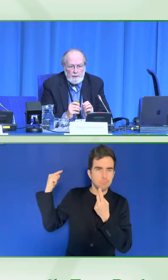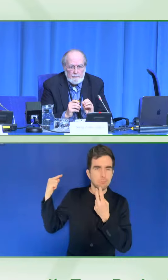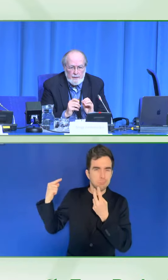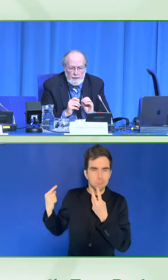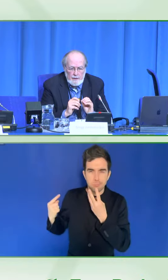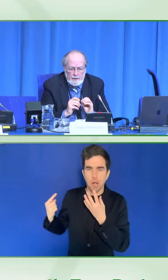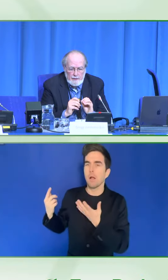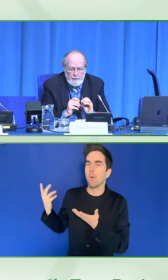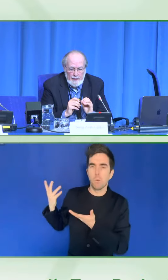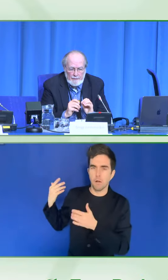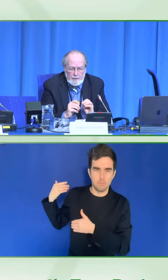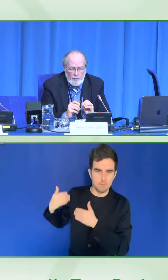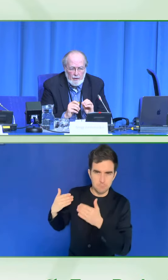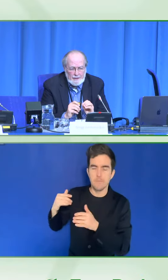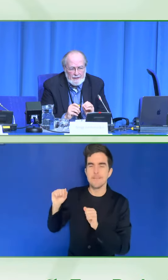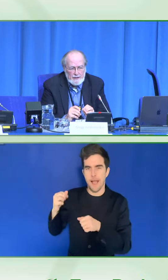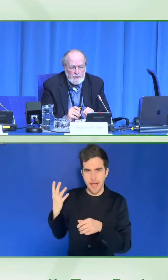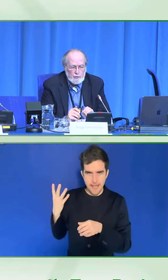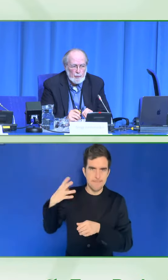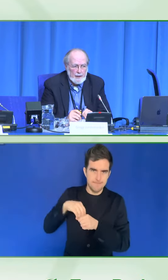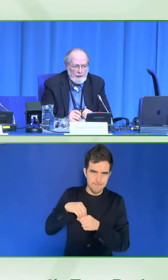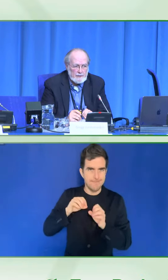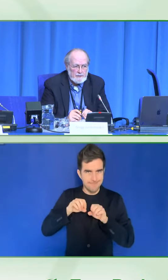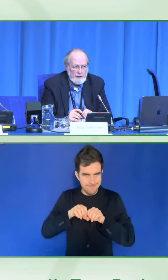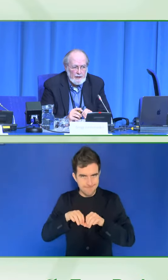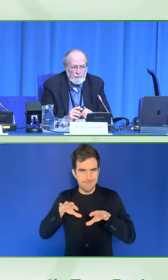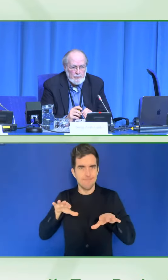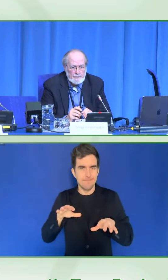need that a user has.